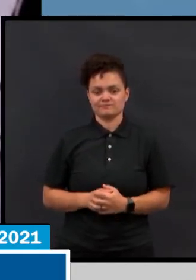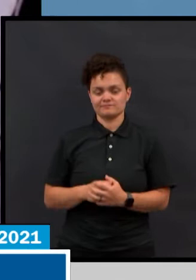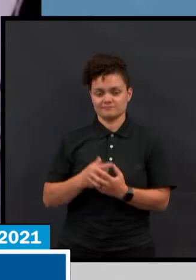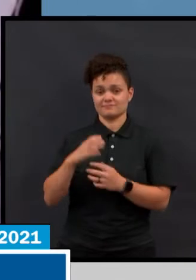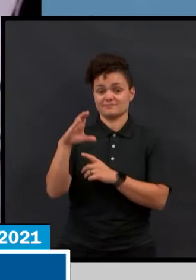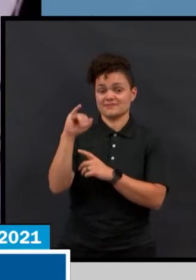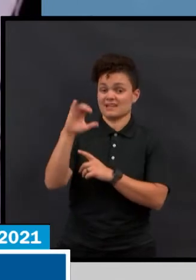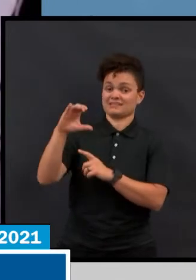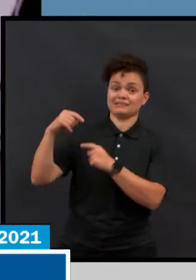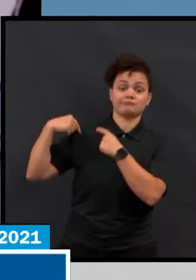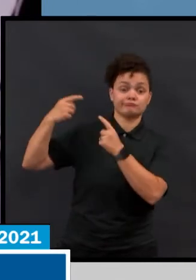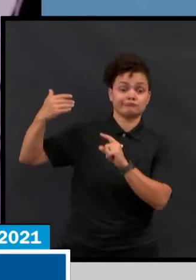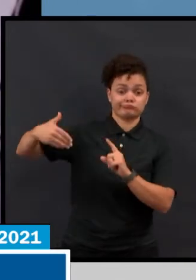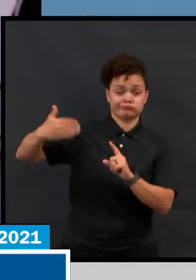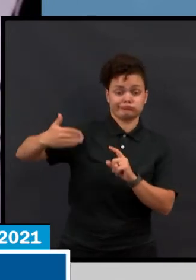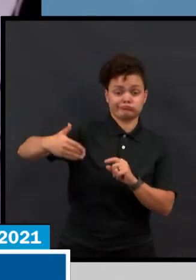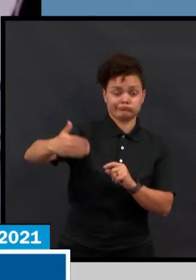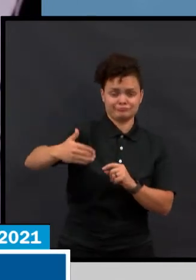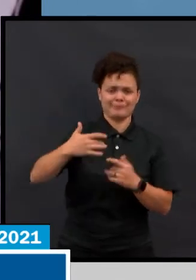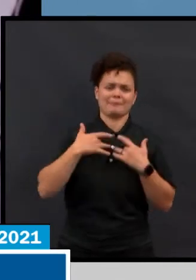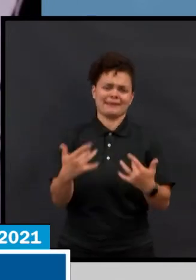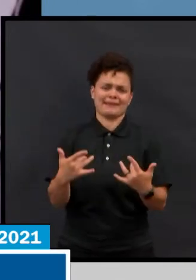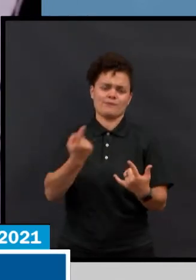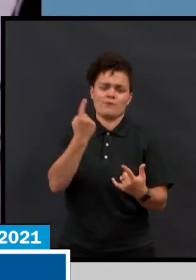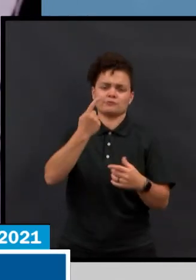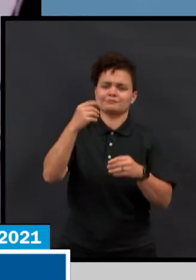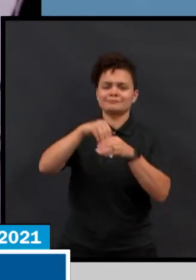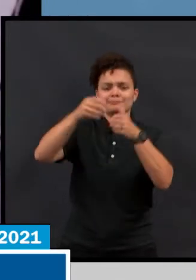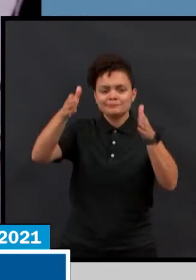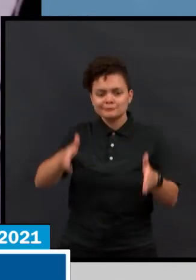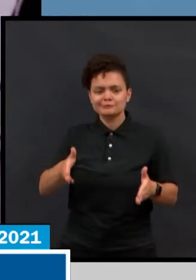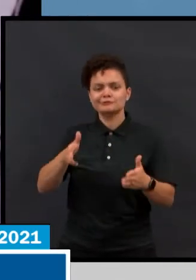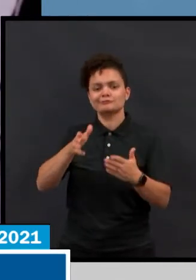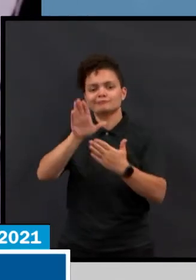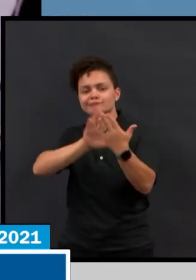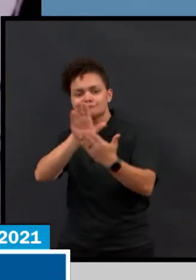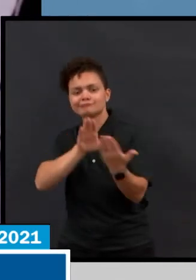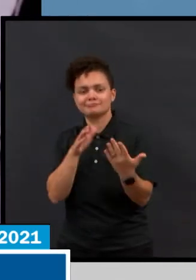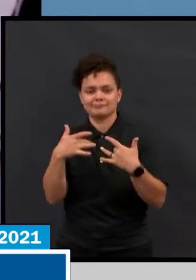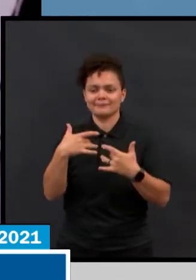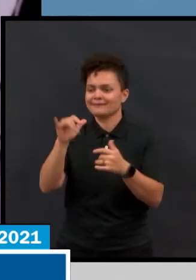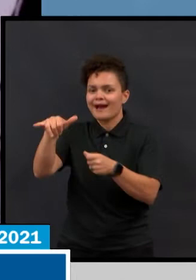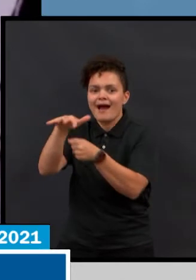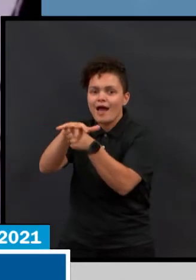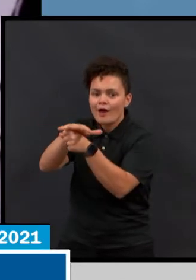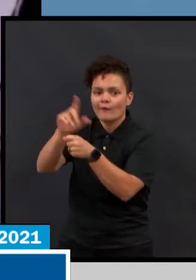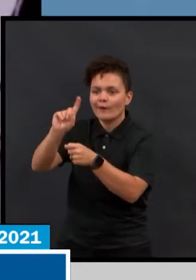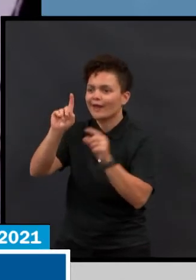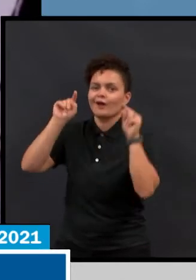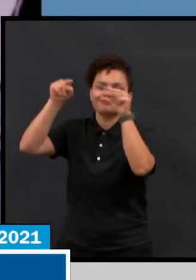person for that particular district but again it's all due to the pandemic we started out doing these